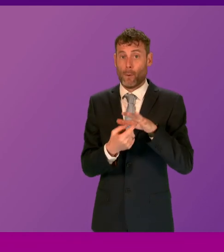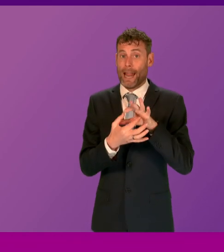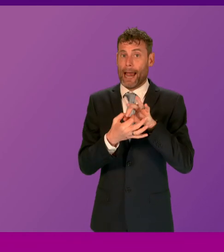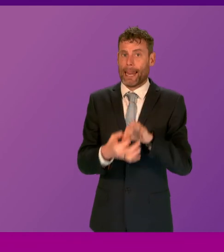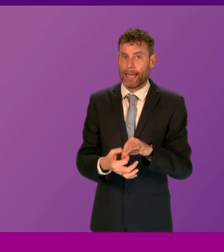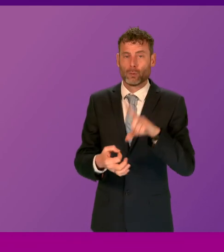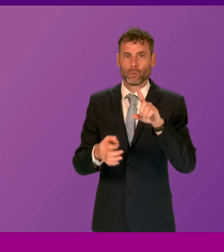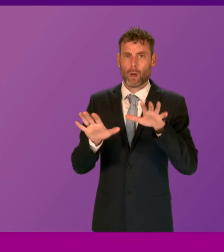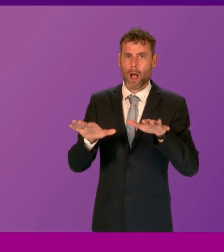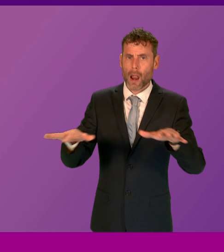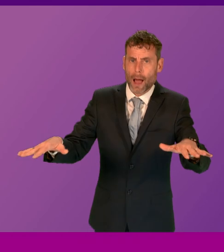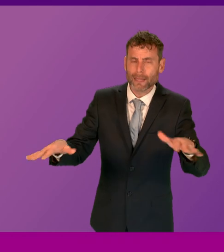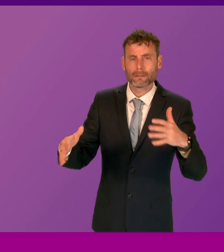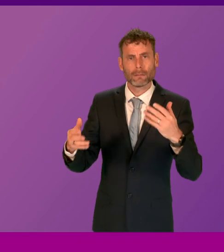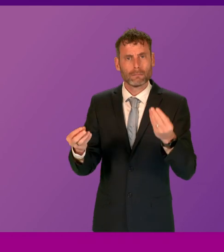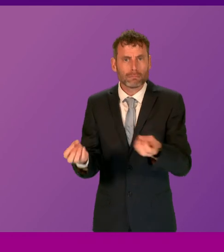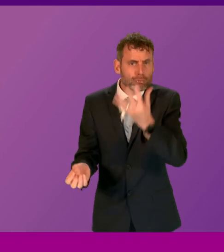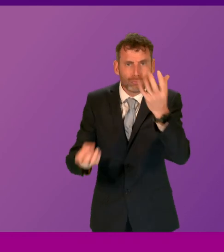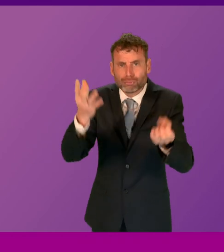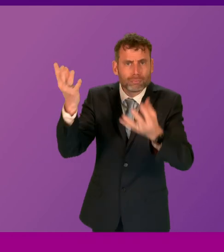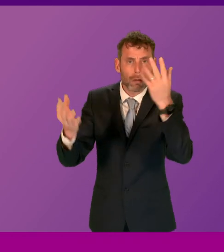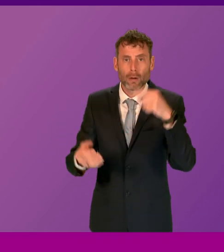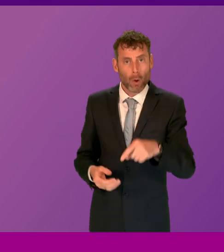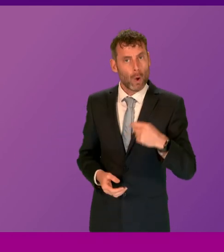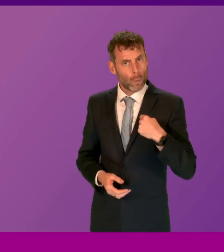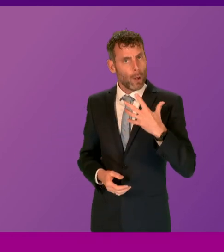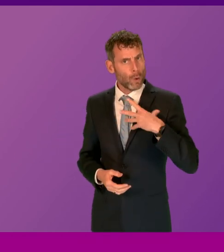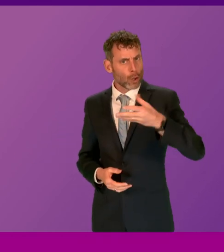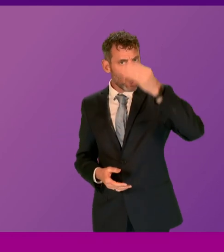We want local communities to benefit from deer management.